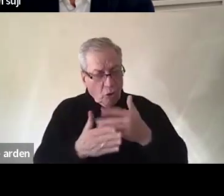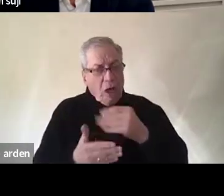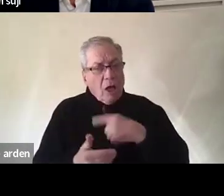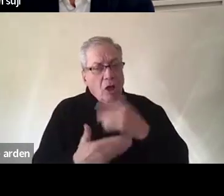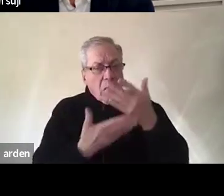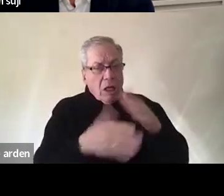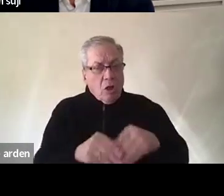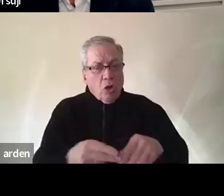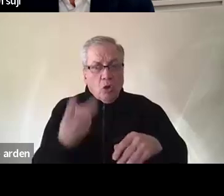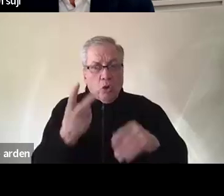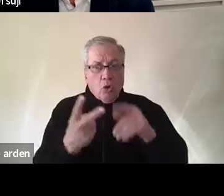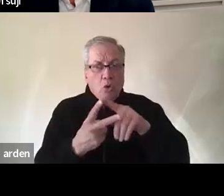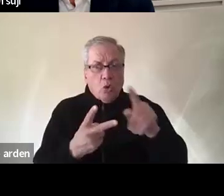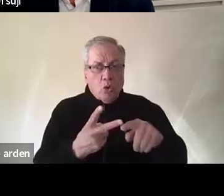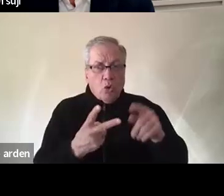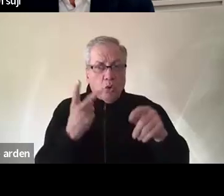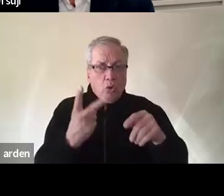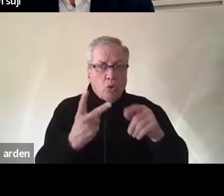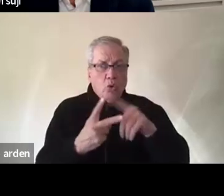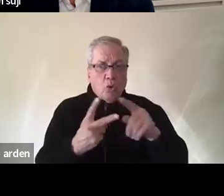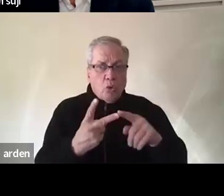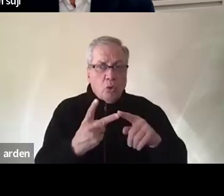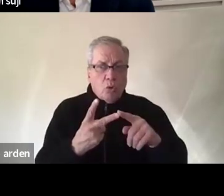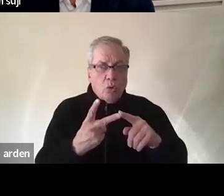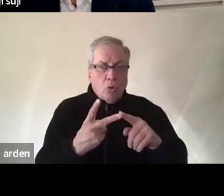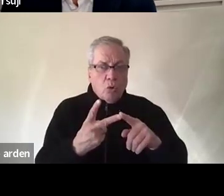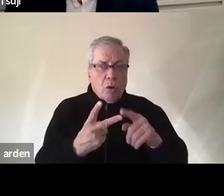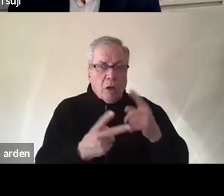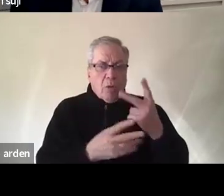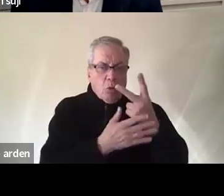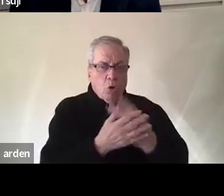going to break into four groups.